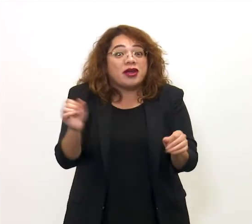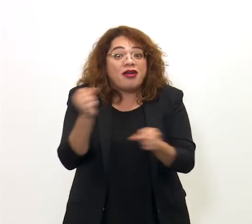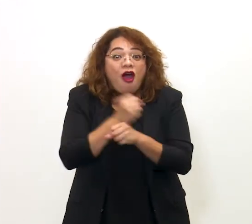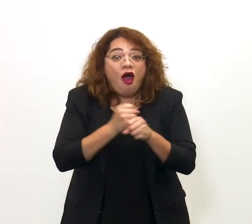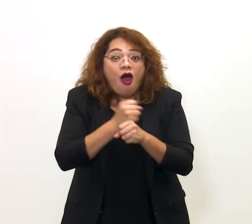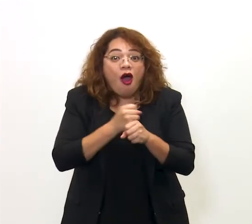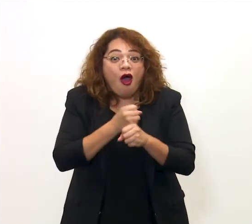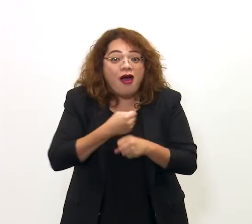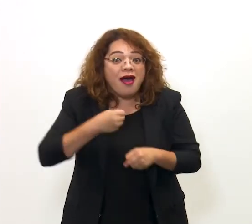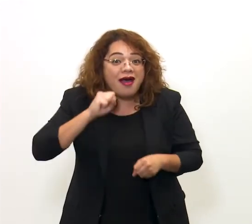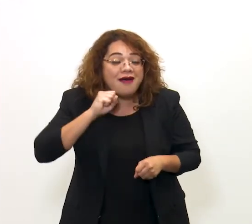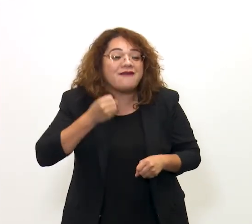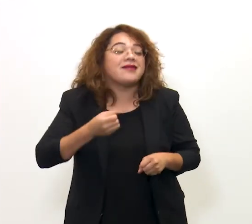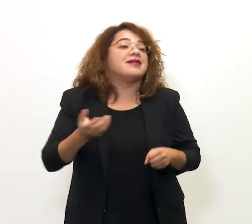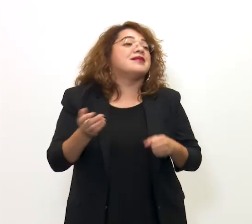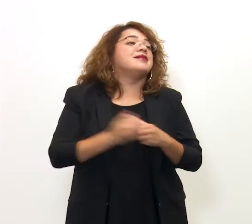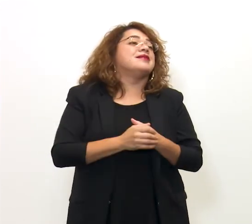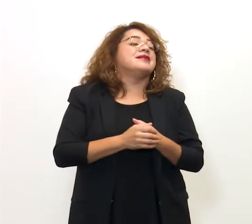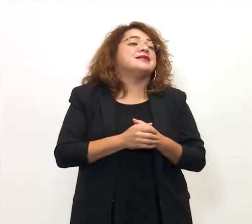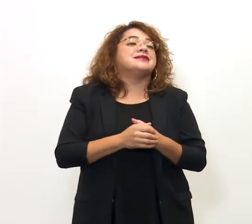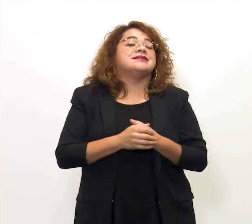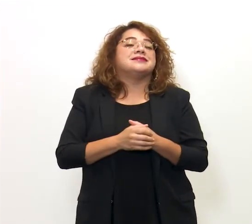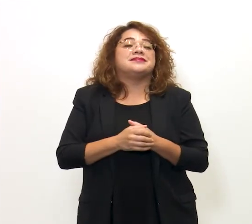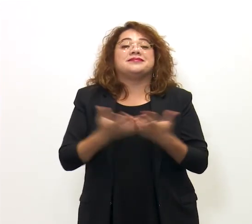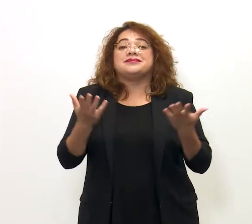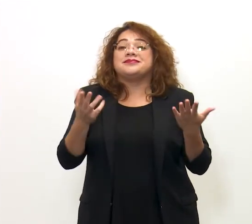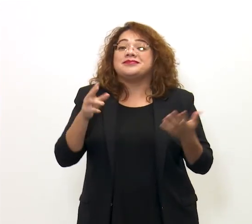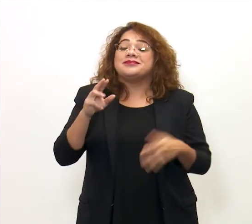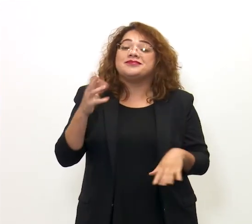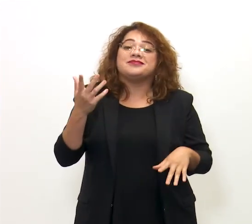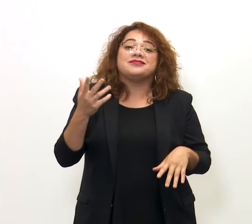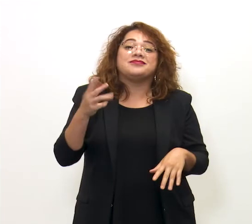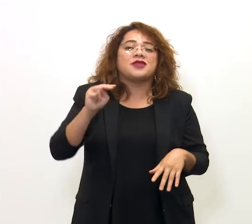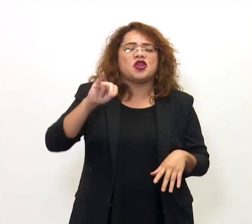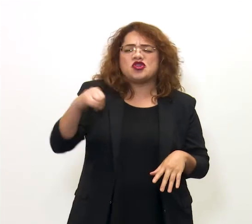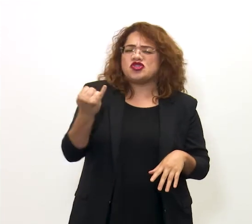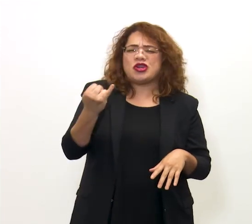whether it's maybe it's, New Jersey that I was reading that you know you have a city that's